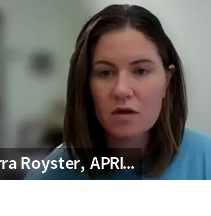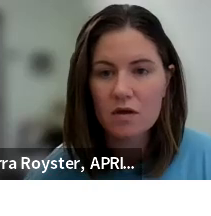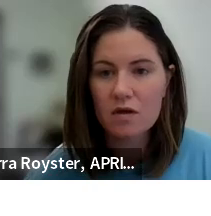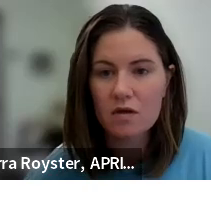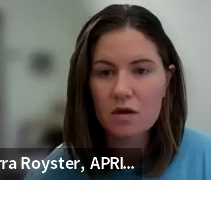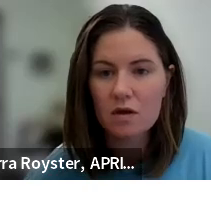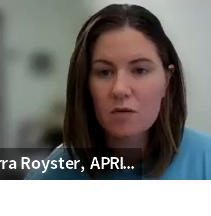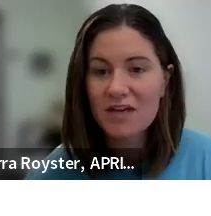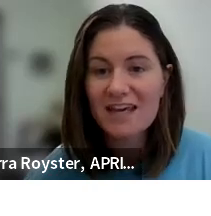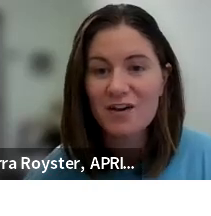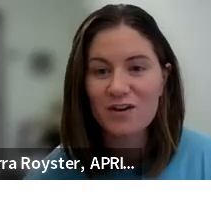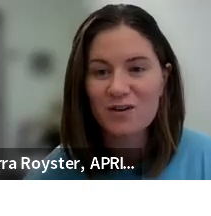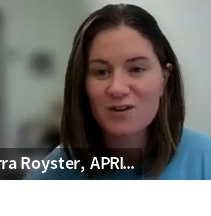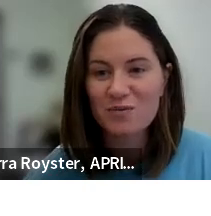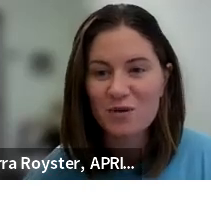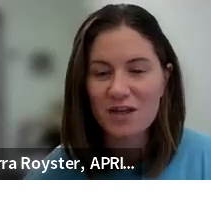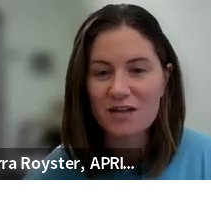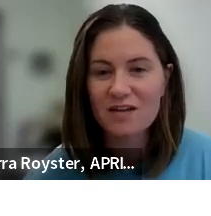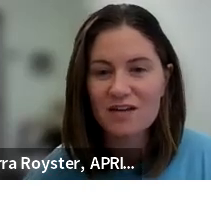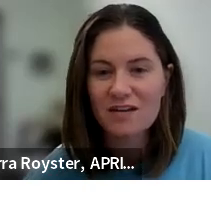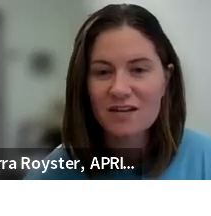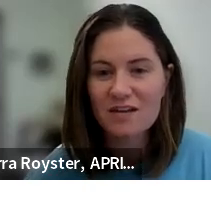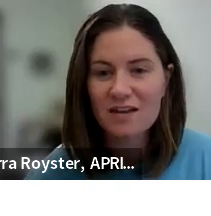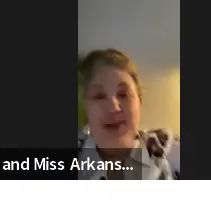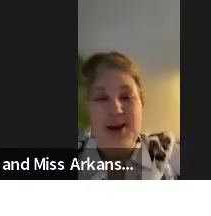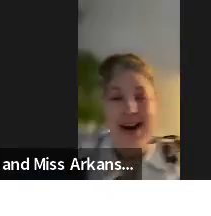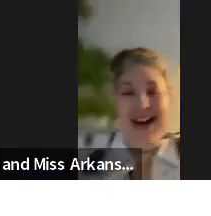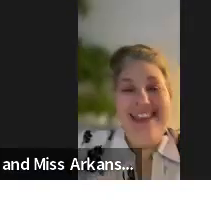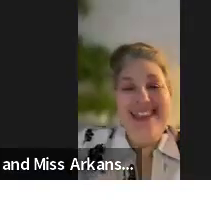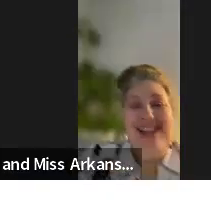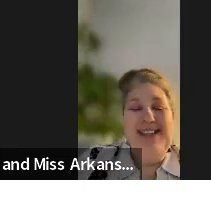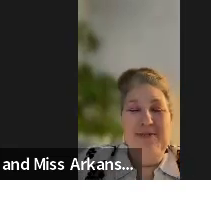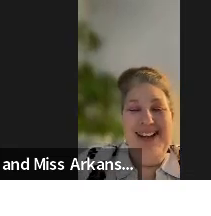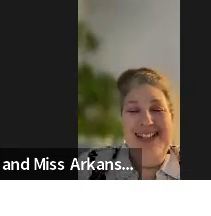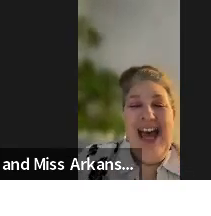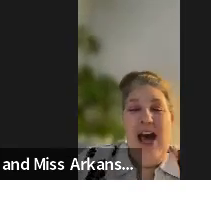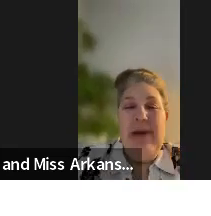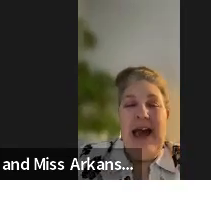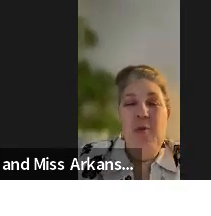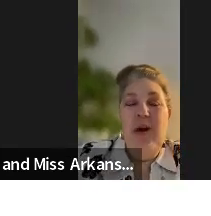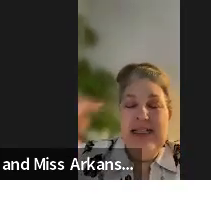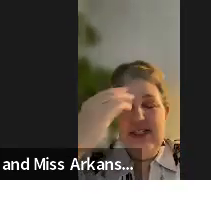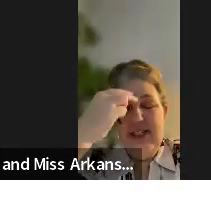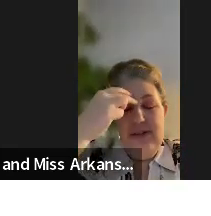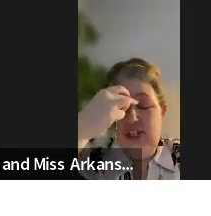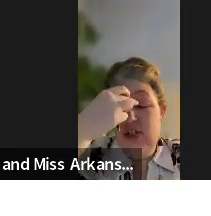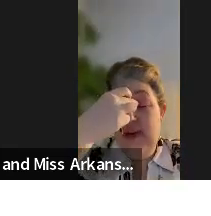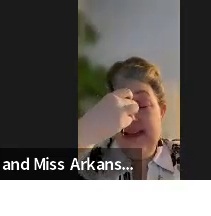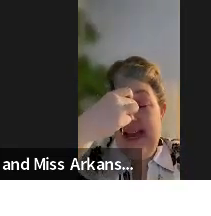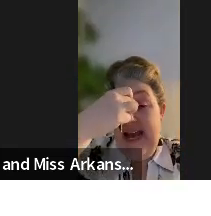Go ahead. I see your hands up! Go ahead if you have your hand up. We can't hear. Hope we can't hear you. You're still muted.